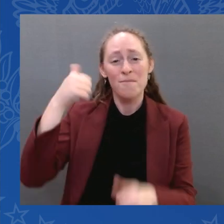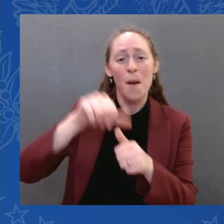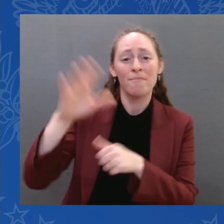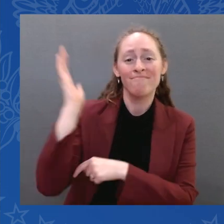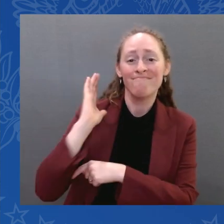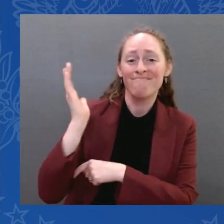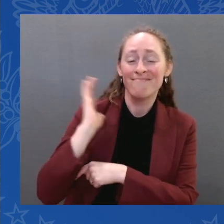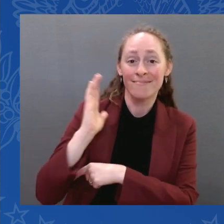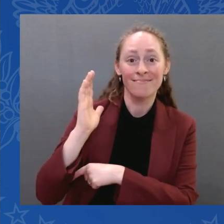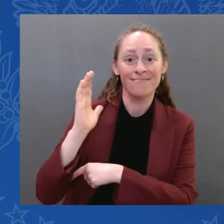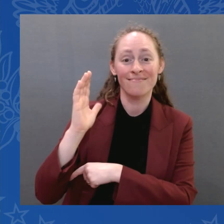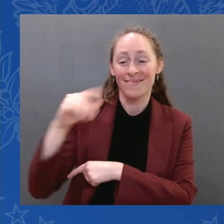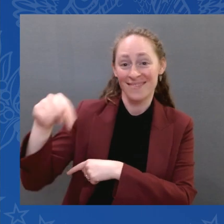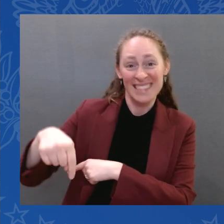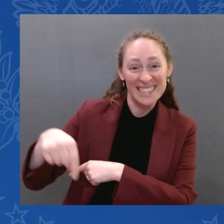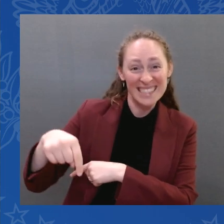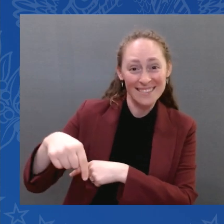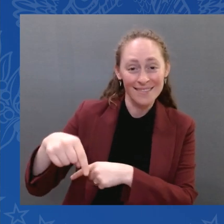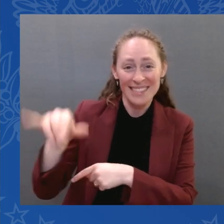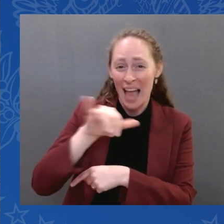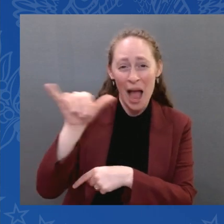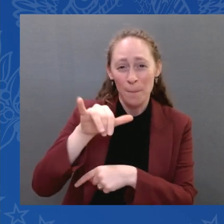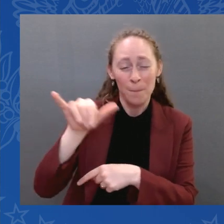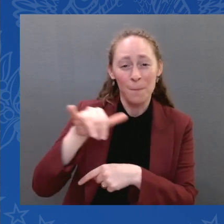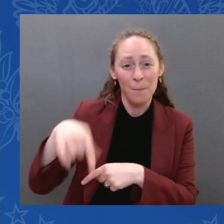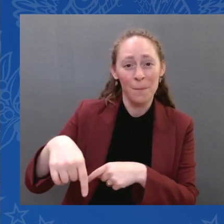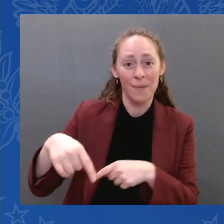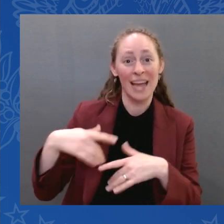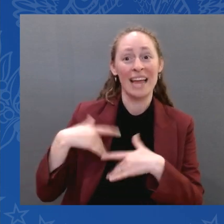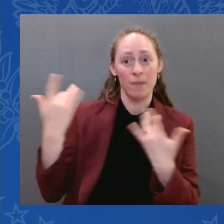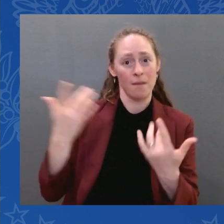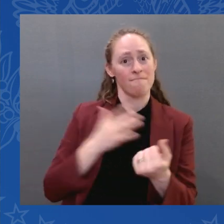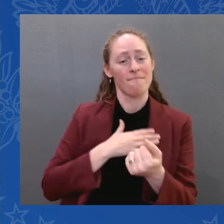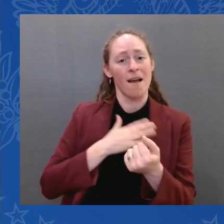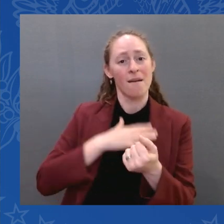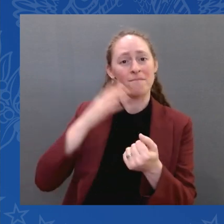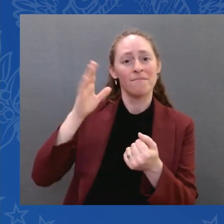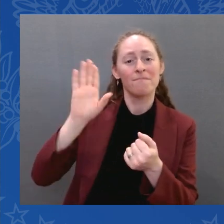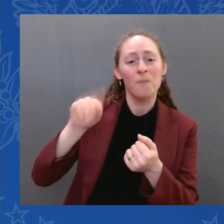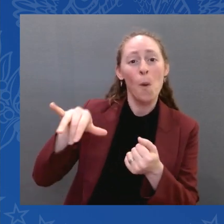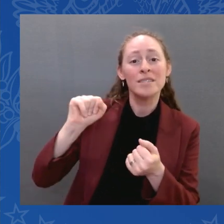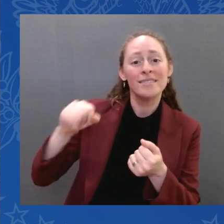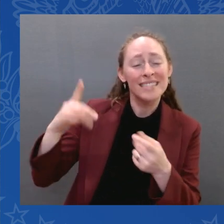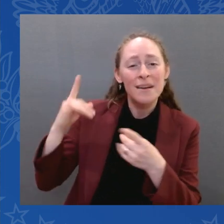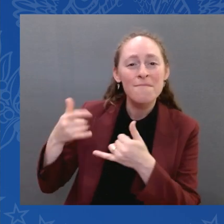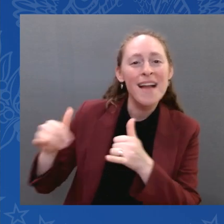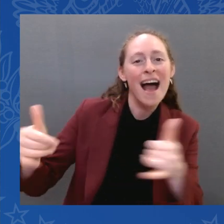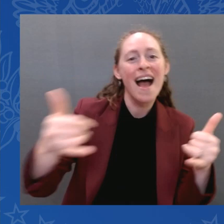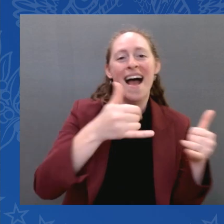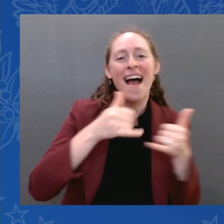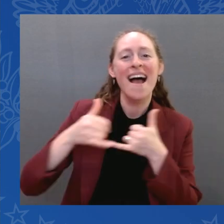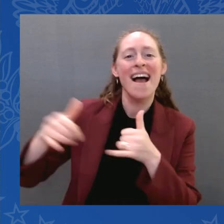I brought that picture with me of what our boys, they must have been like 9 or 10, and they were out on the lawn.